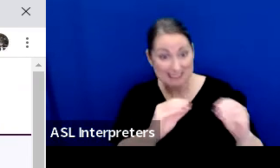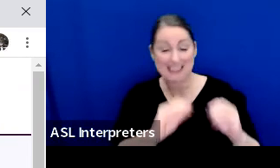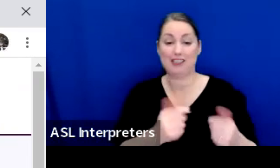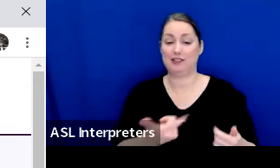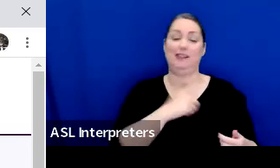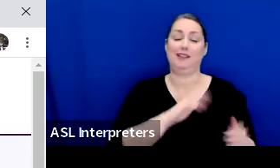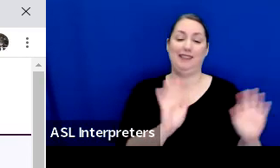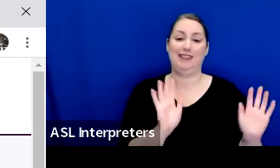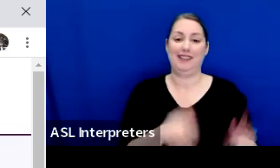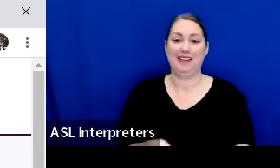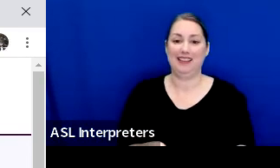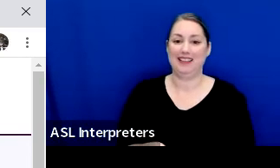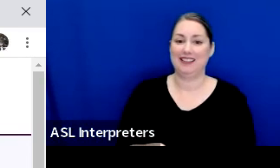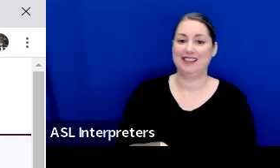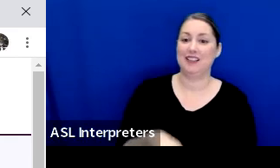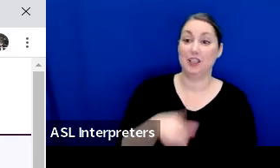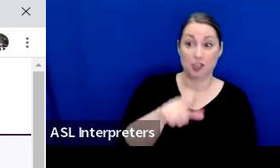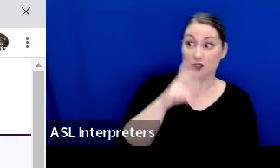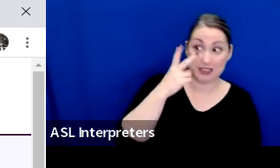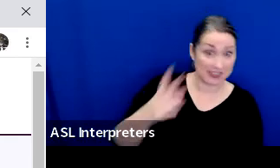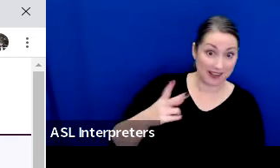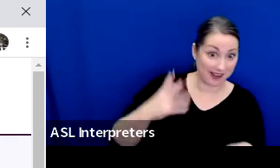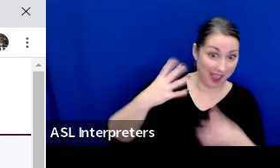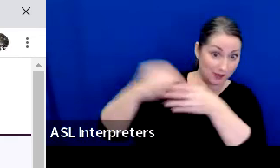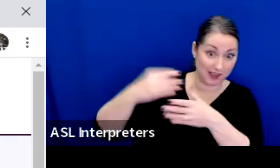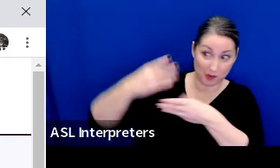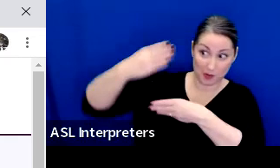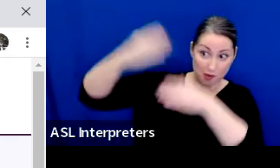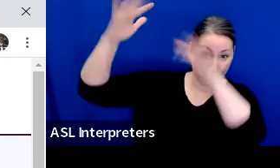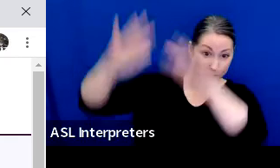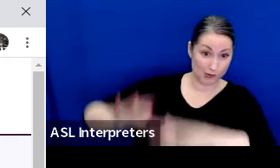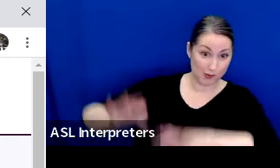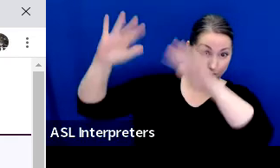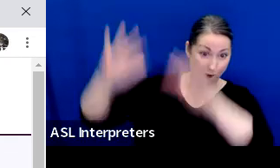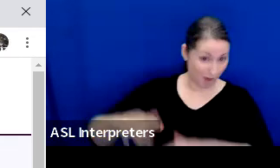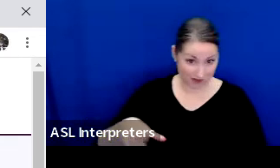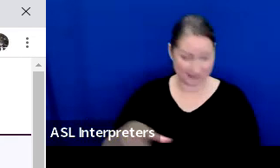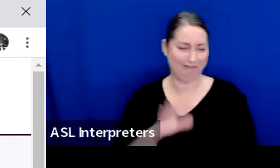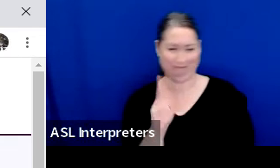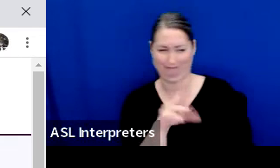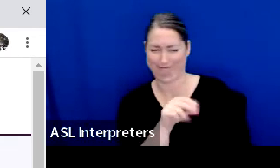probably not looking out the window and seeing snow coming down outside. No, not not us and guys like me.